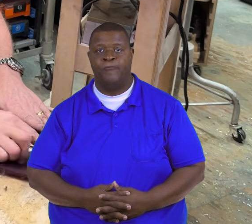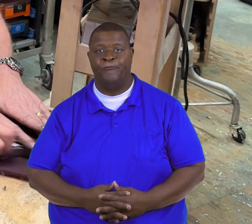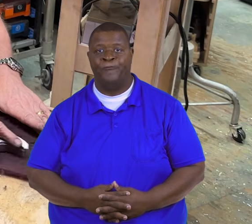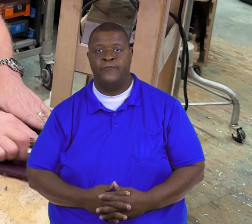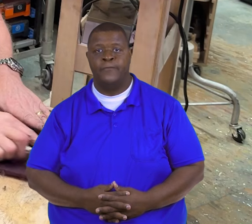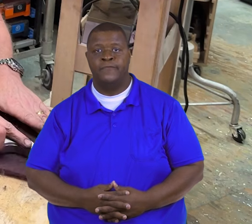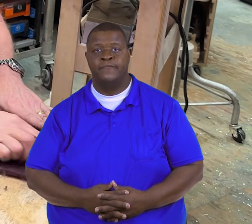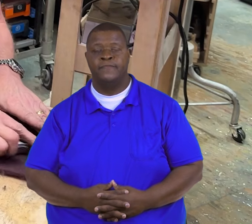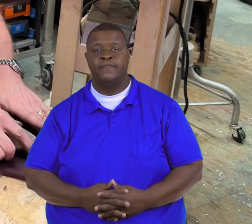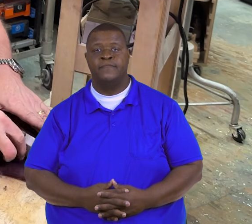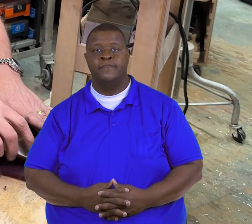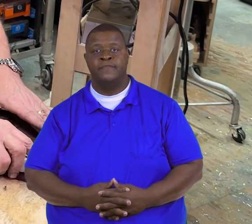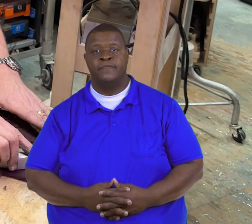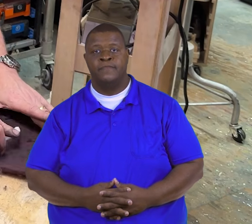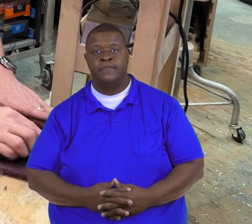[metal rubbing]